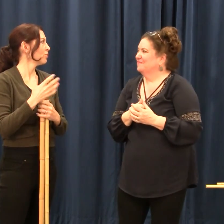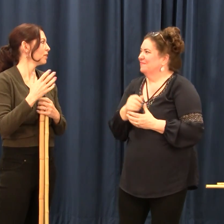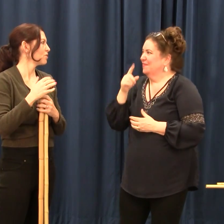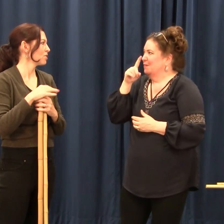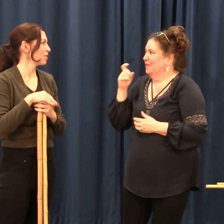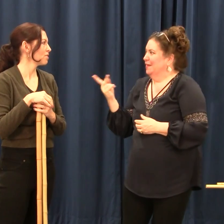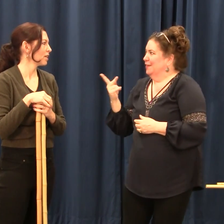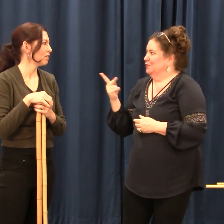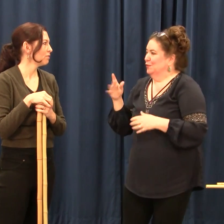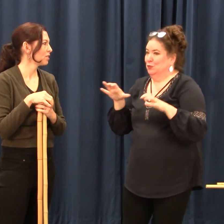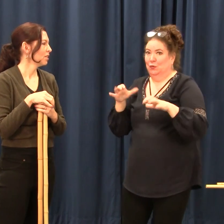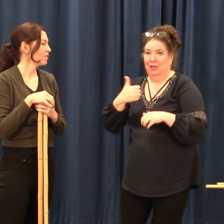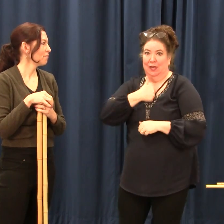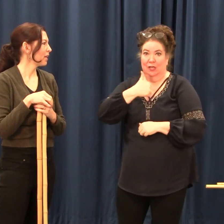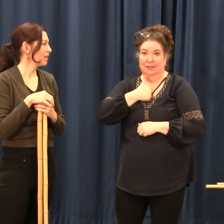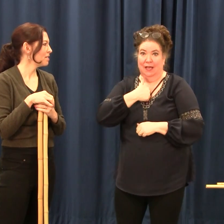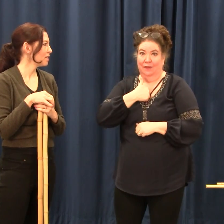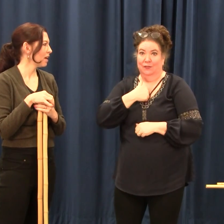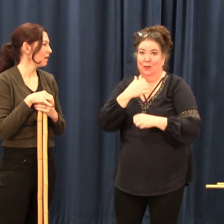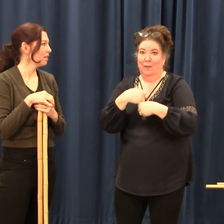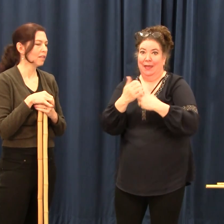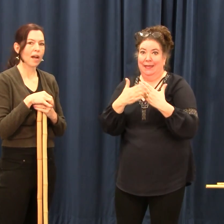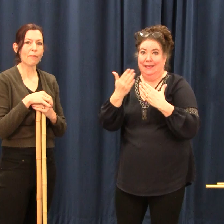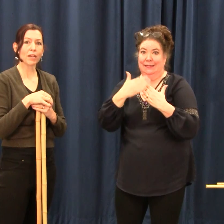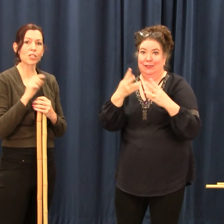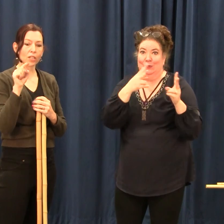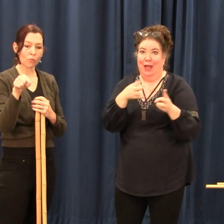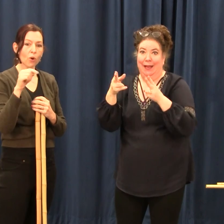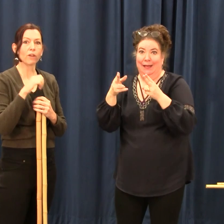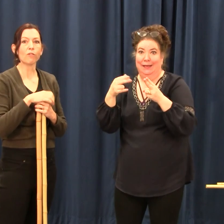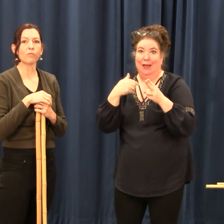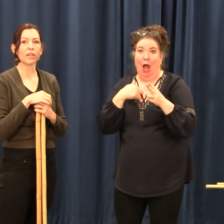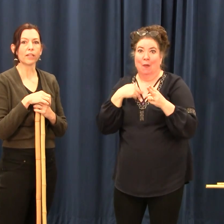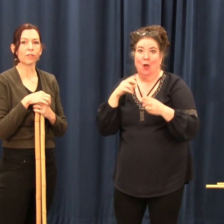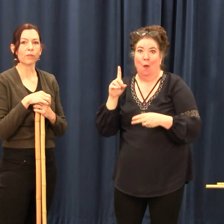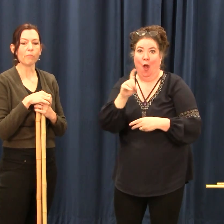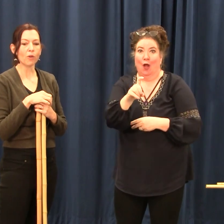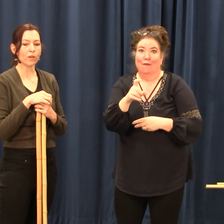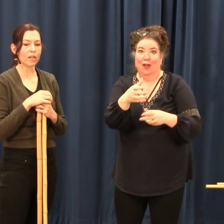this just ourselves to make it easy to edit, I'm actually gonna walk over and get the remote and